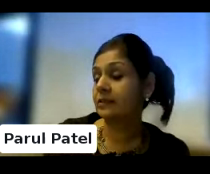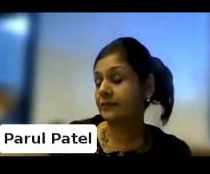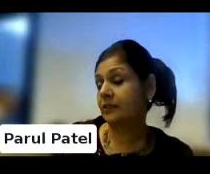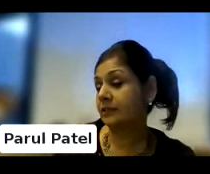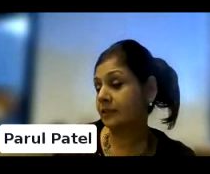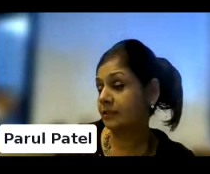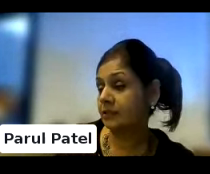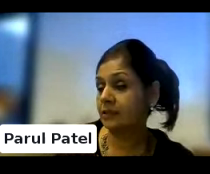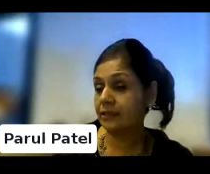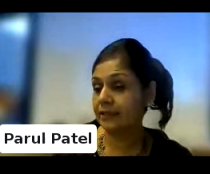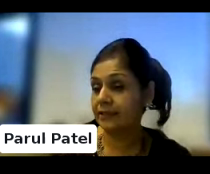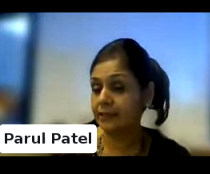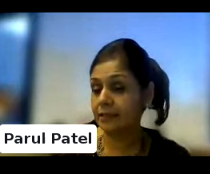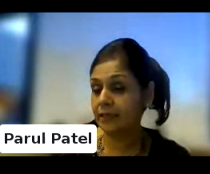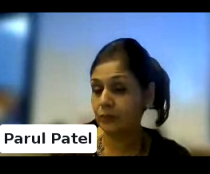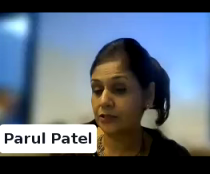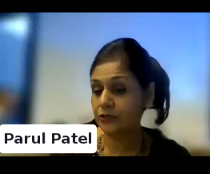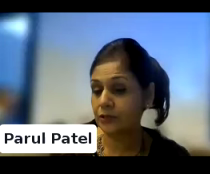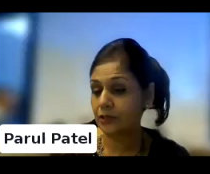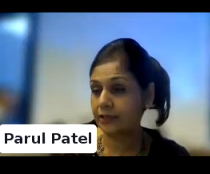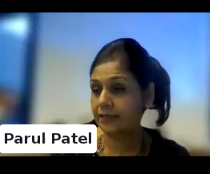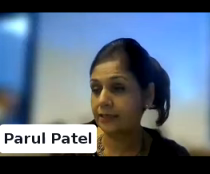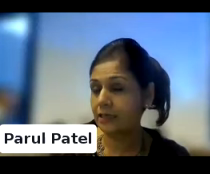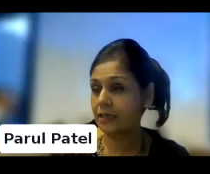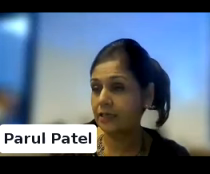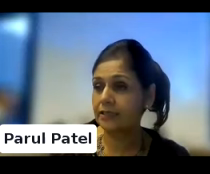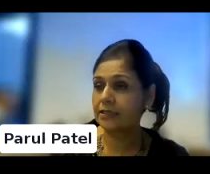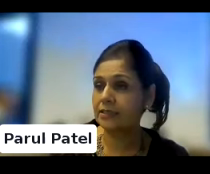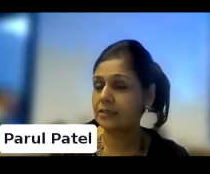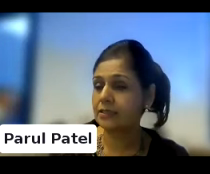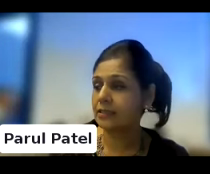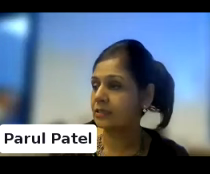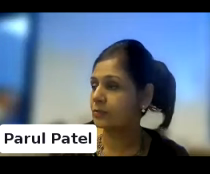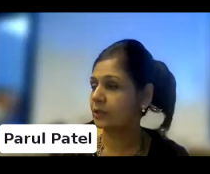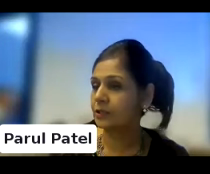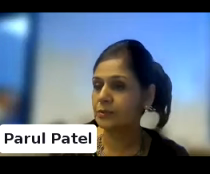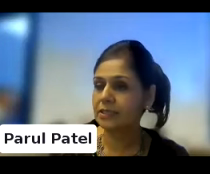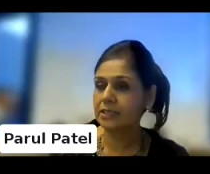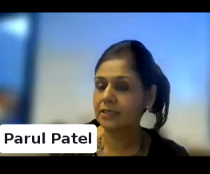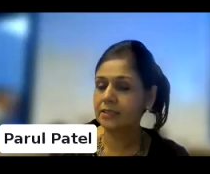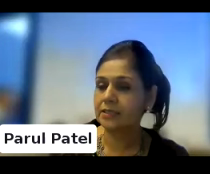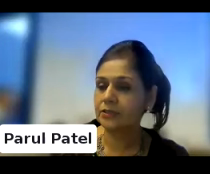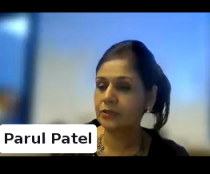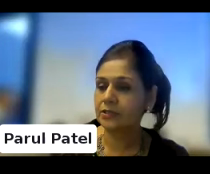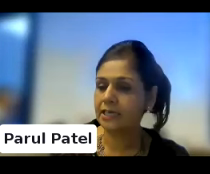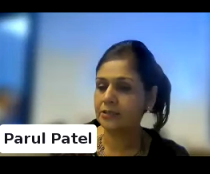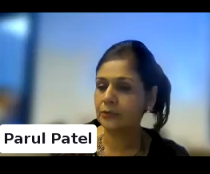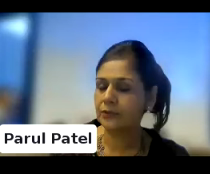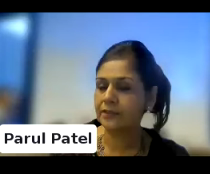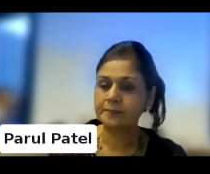having difficulties logging in and once you log in, this is what you would see, this is your dashboard.